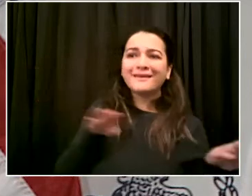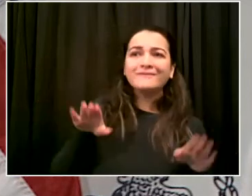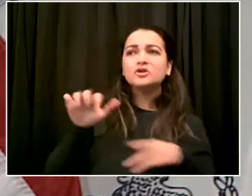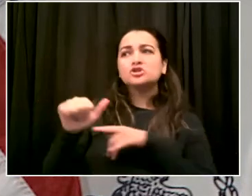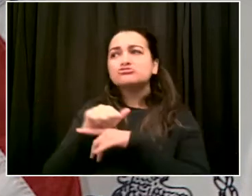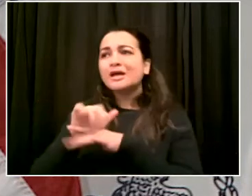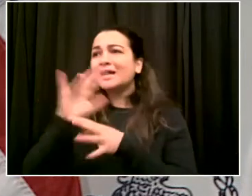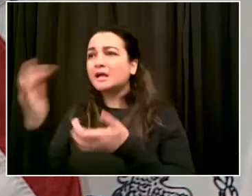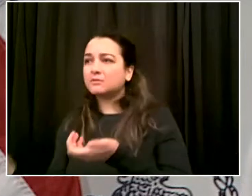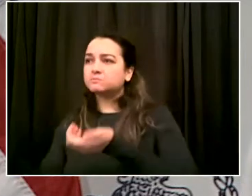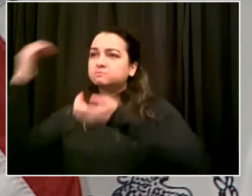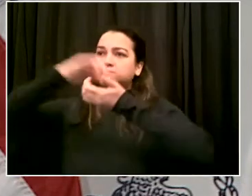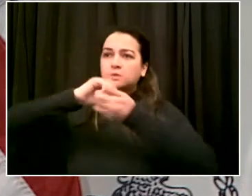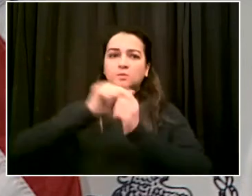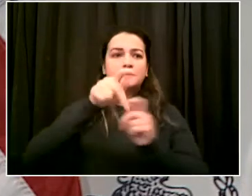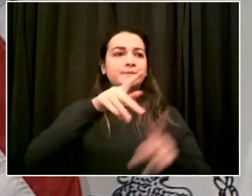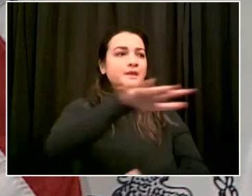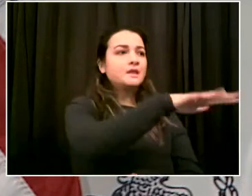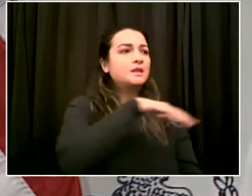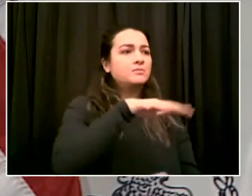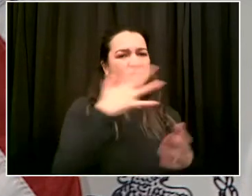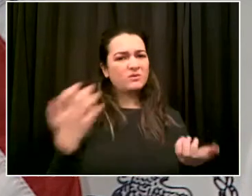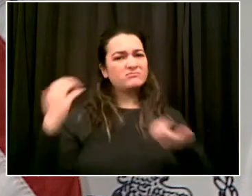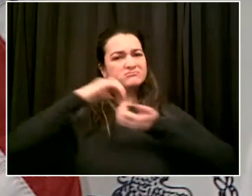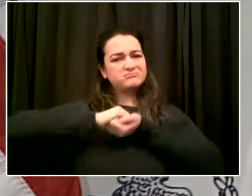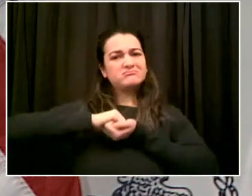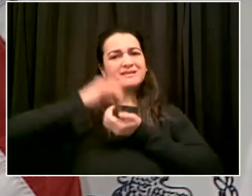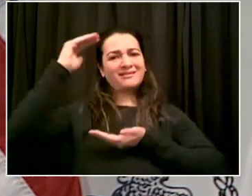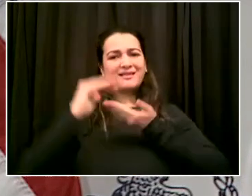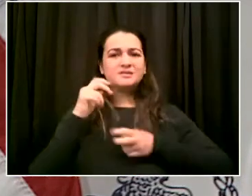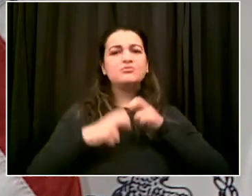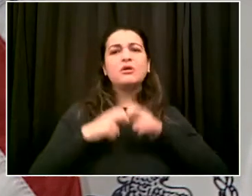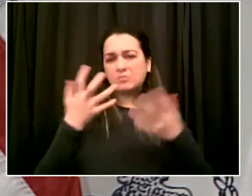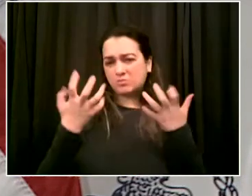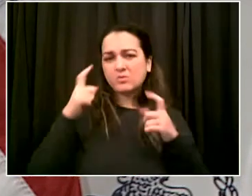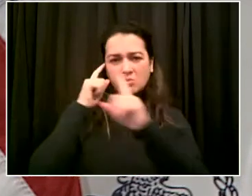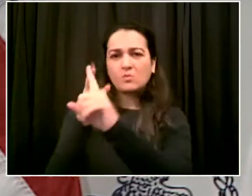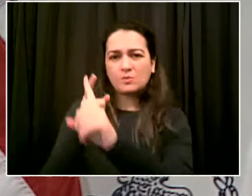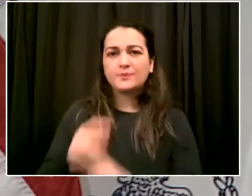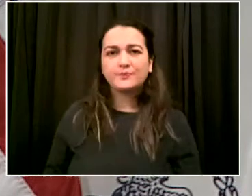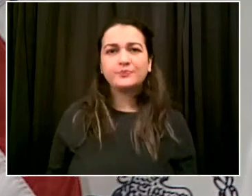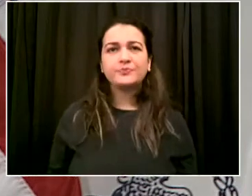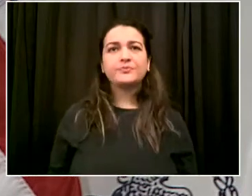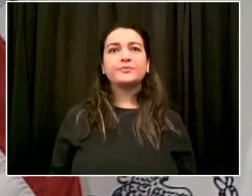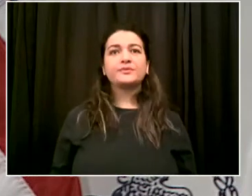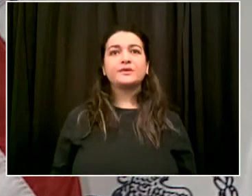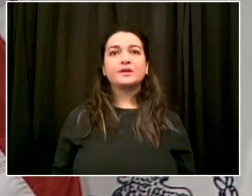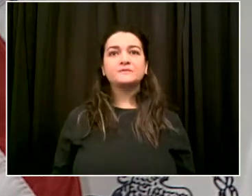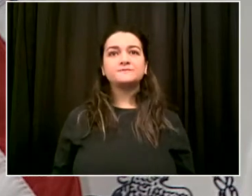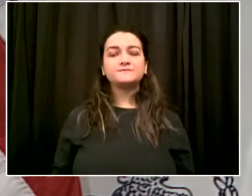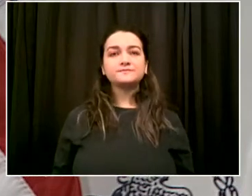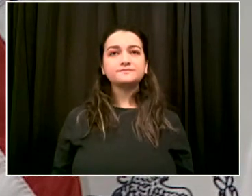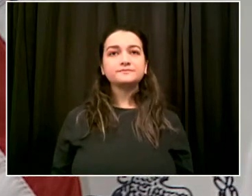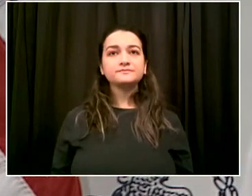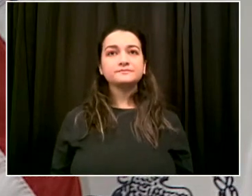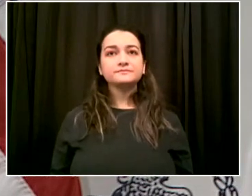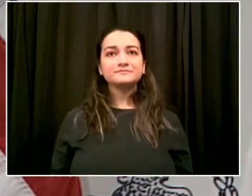NDA MUTUAL